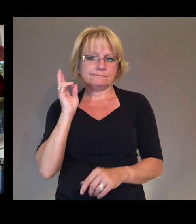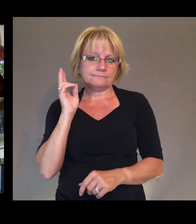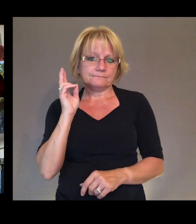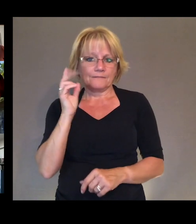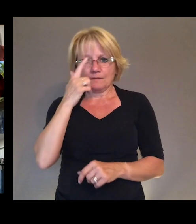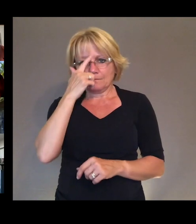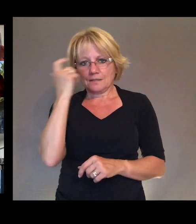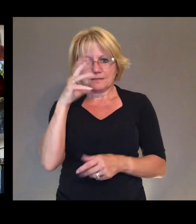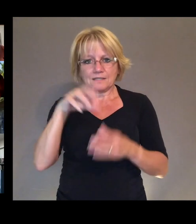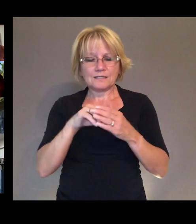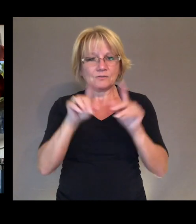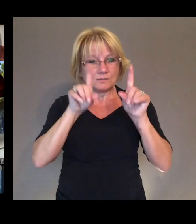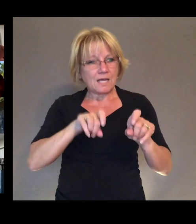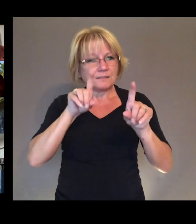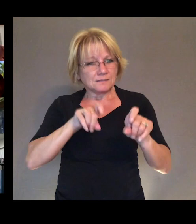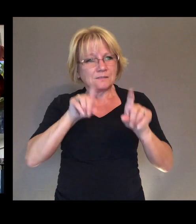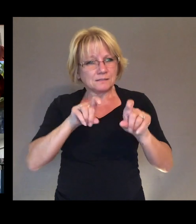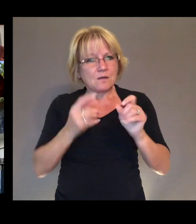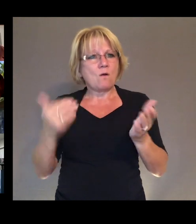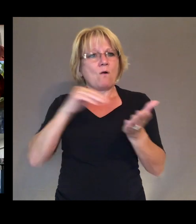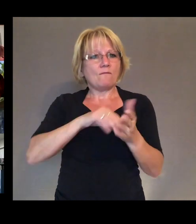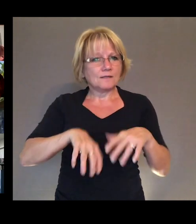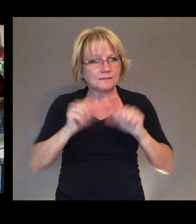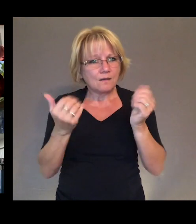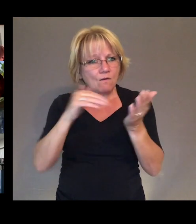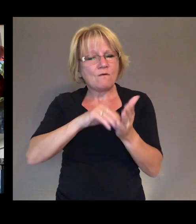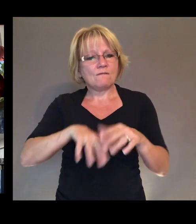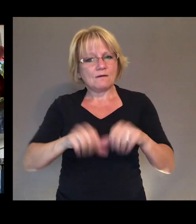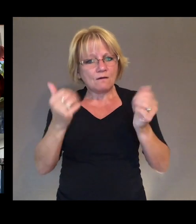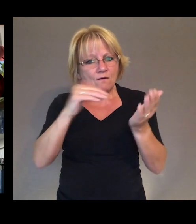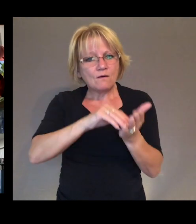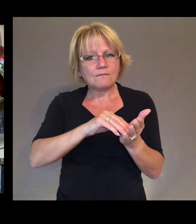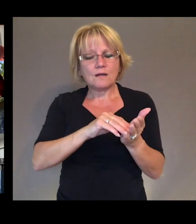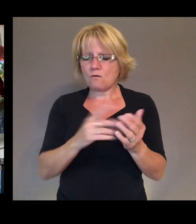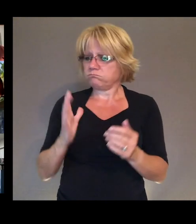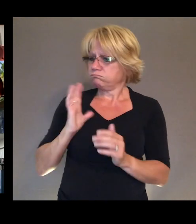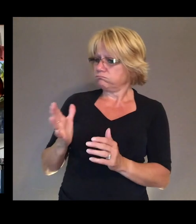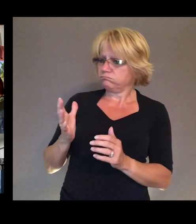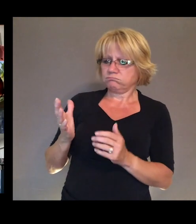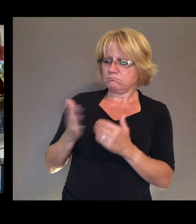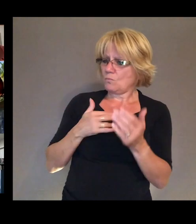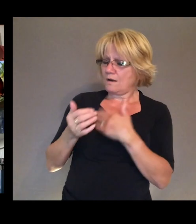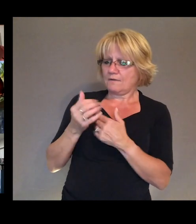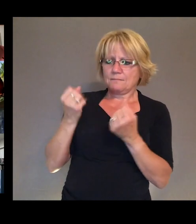that they have to keep retaking the test. Sure, you can retake it as many times as you need to. But while you're doing that,